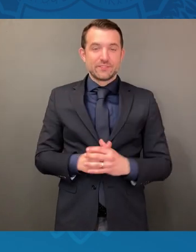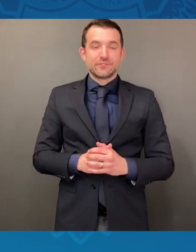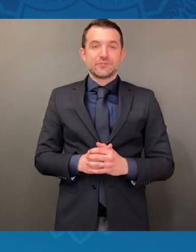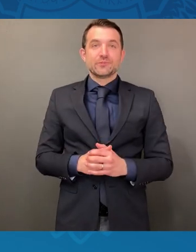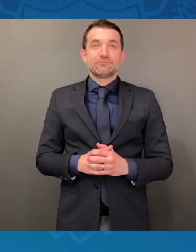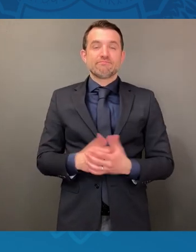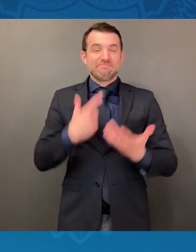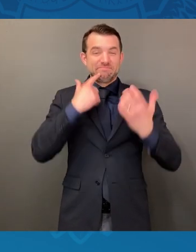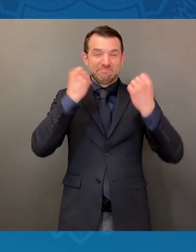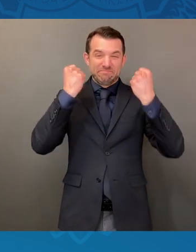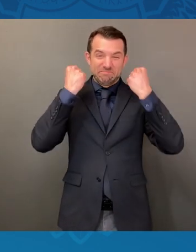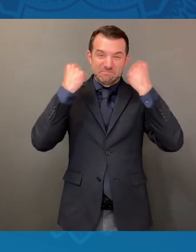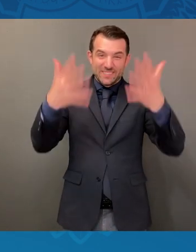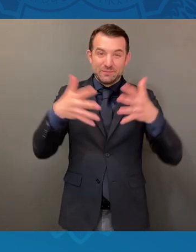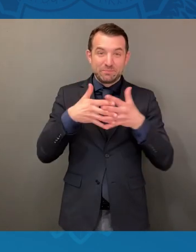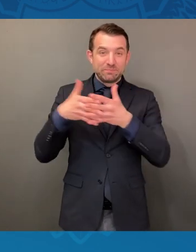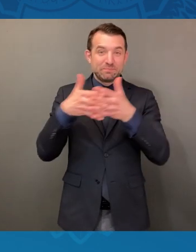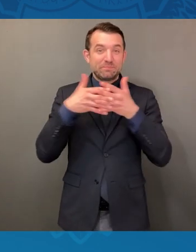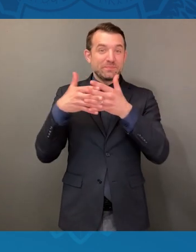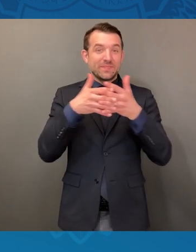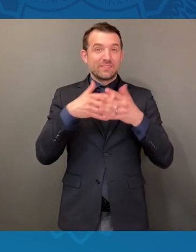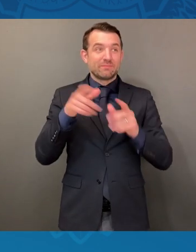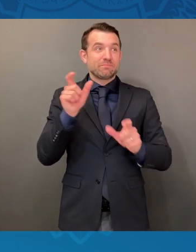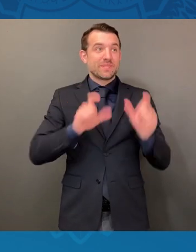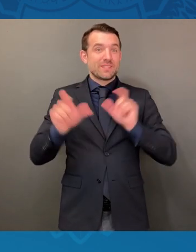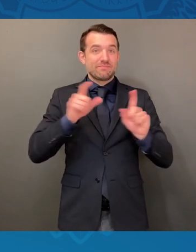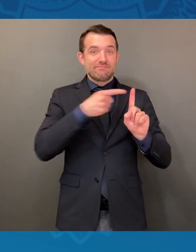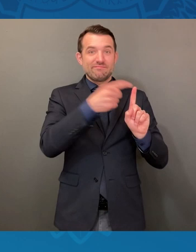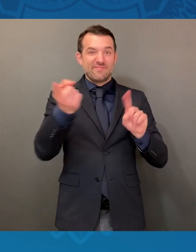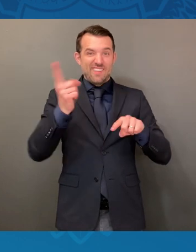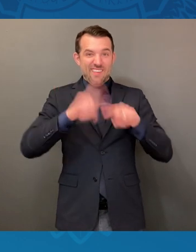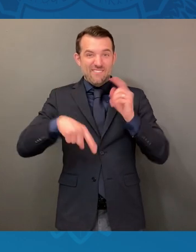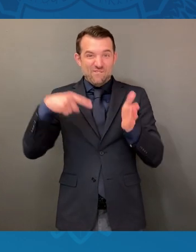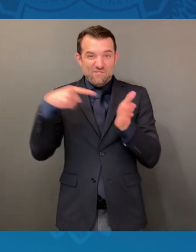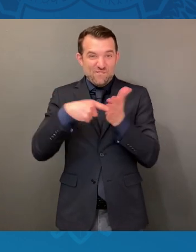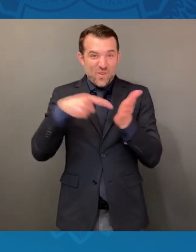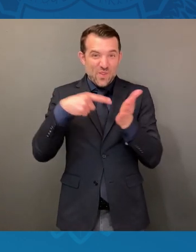simply cannot afford the cost of high speed internet plan.